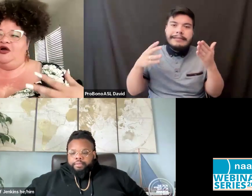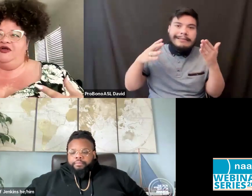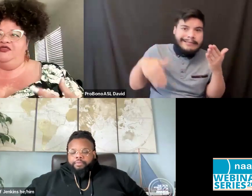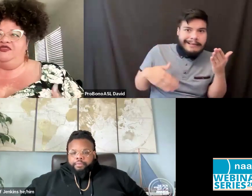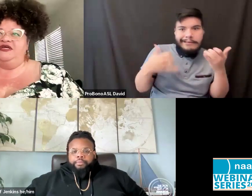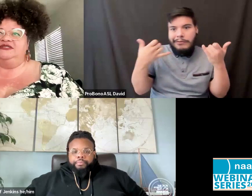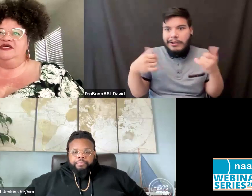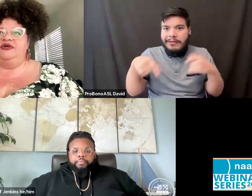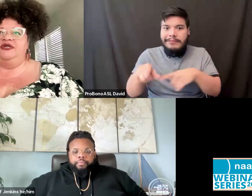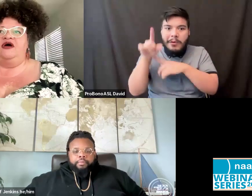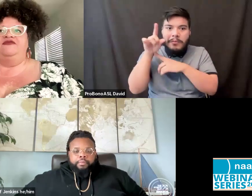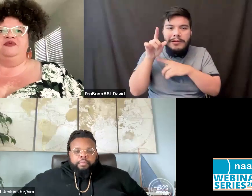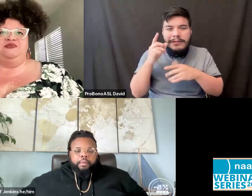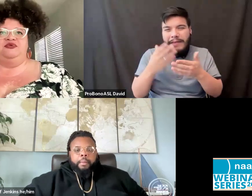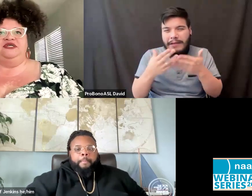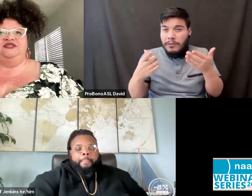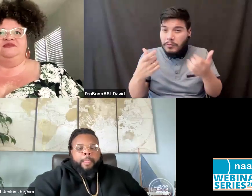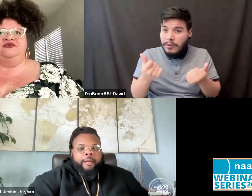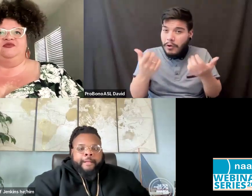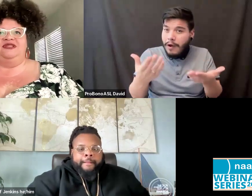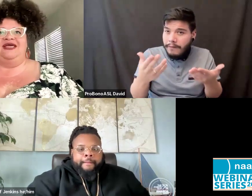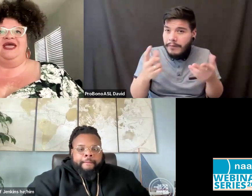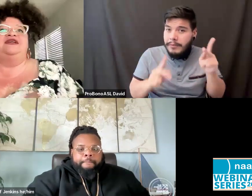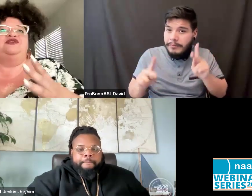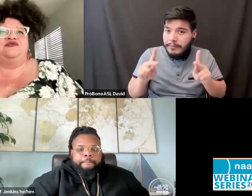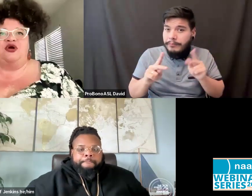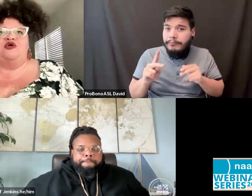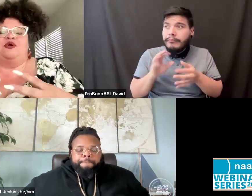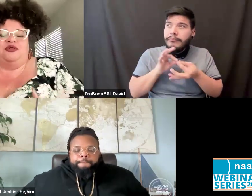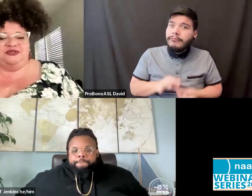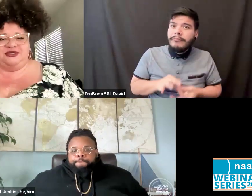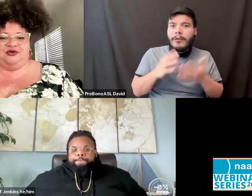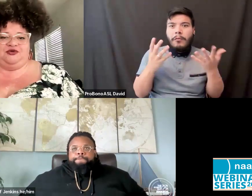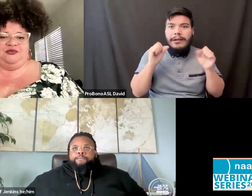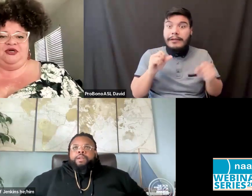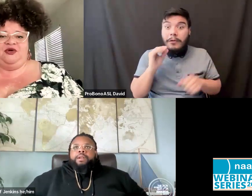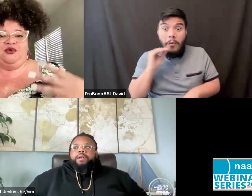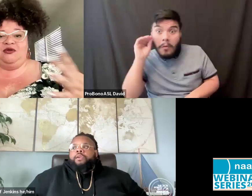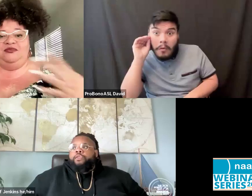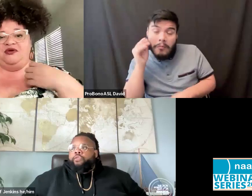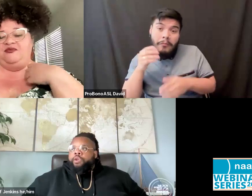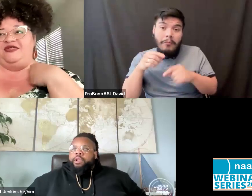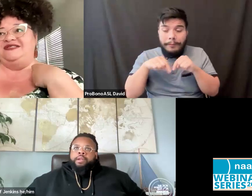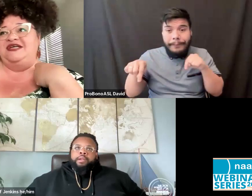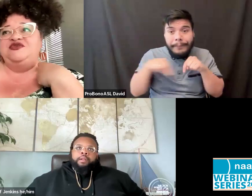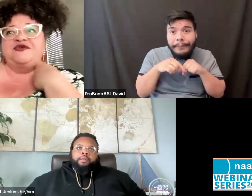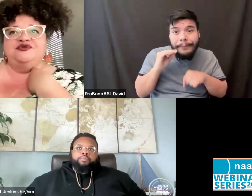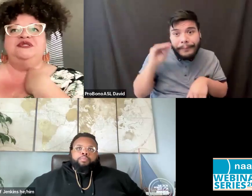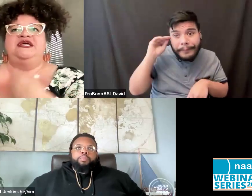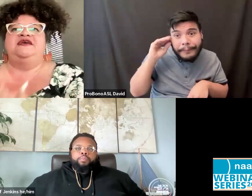are there things that you can offer people in terms of what they do from home or close to home or, you know, things like you do virtually,